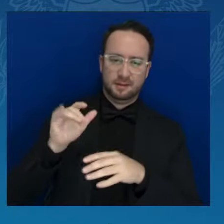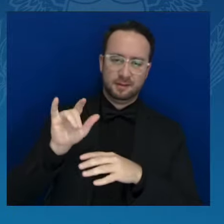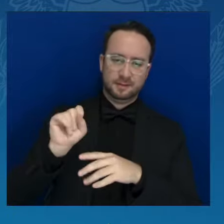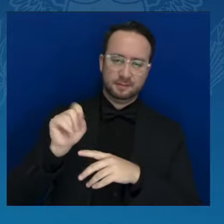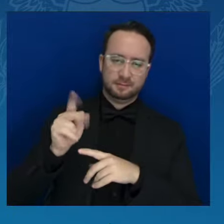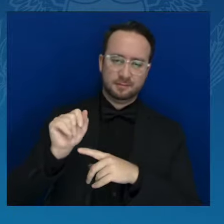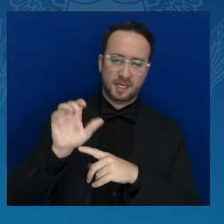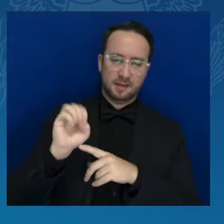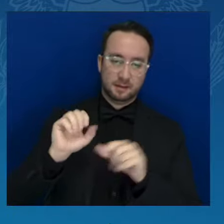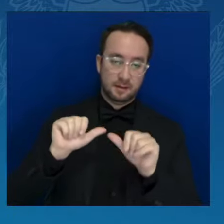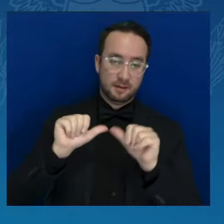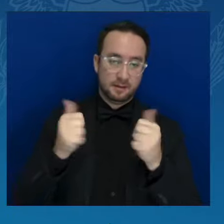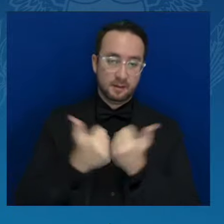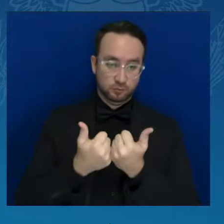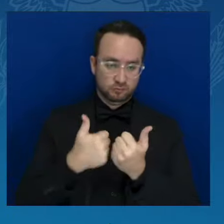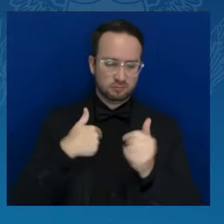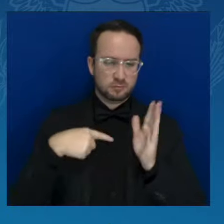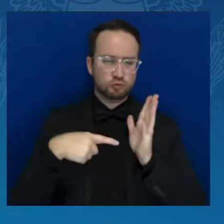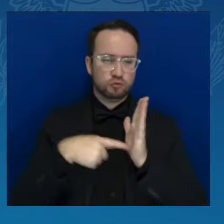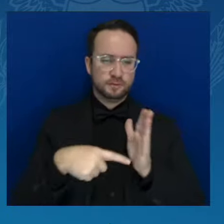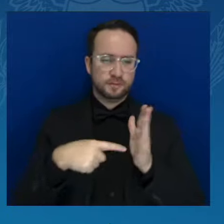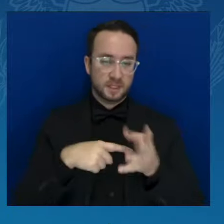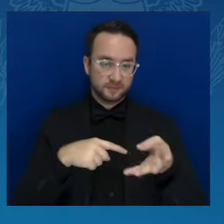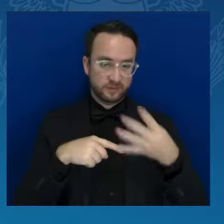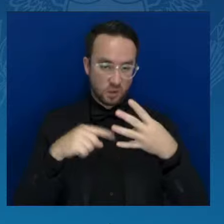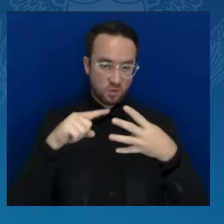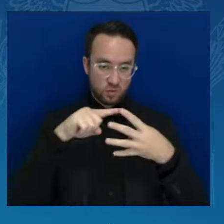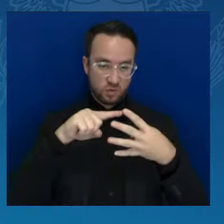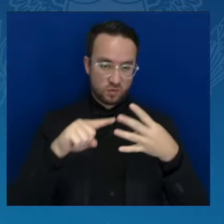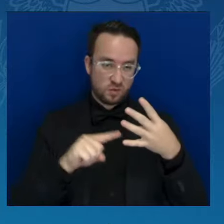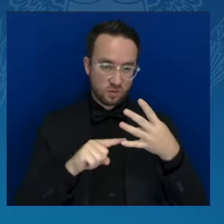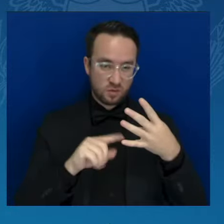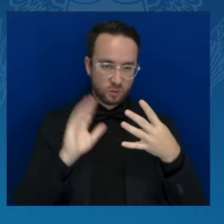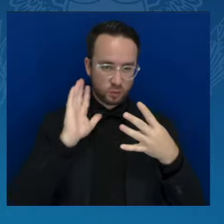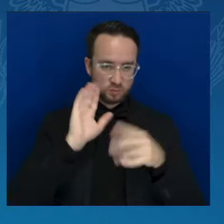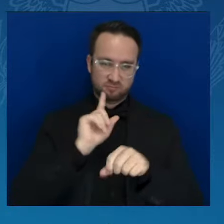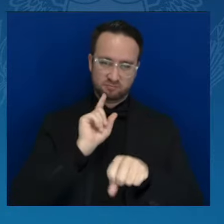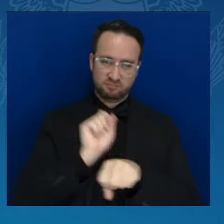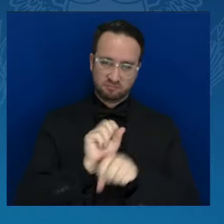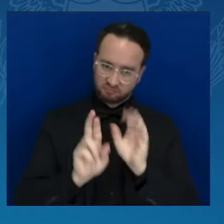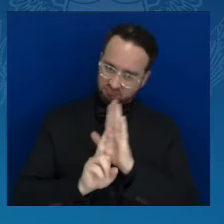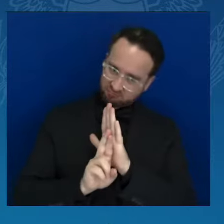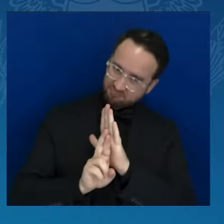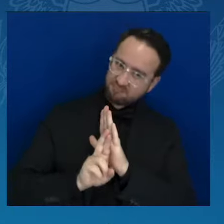My three NASA crewmates, Christina Cook, Victor Glover, and Reid Wiseman